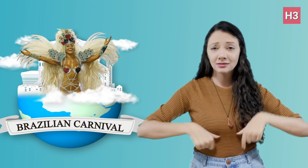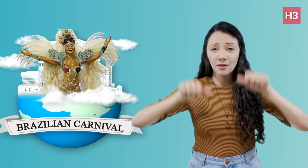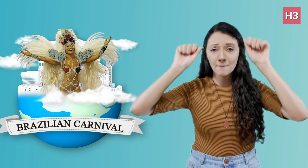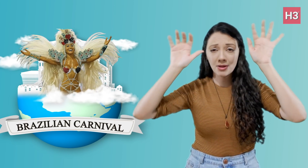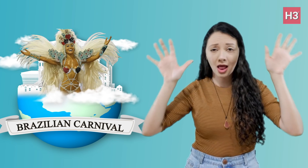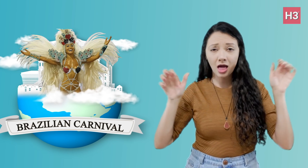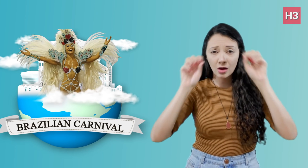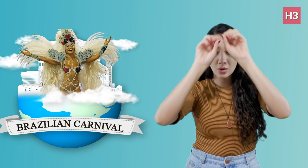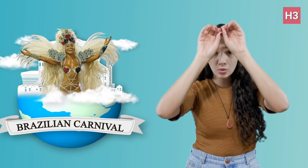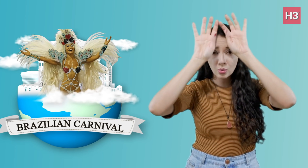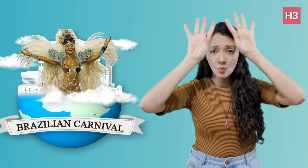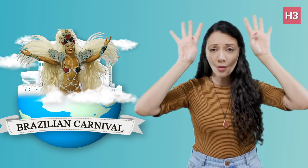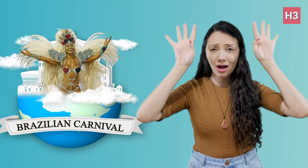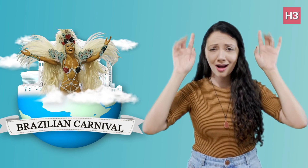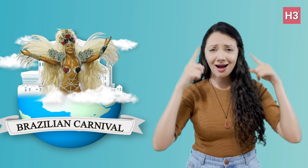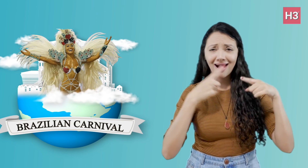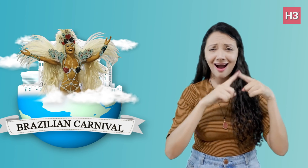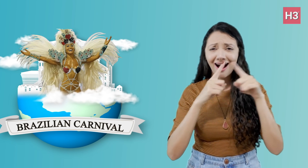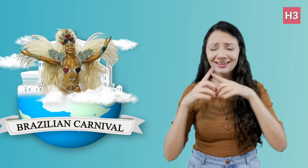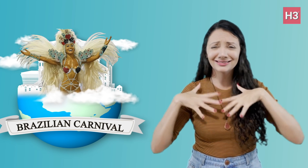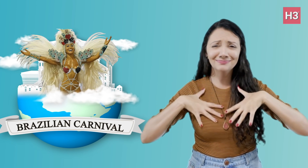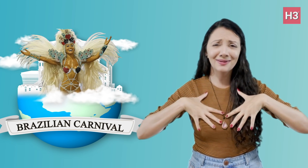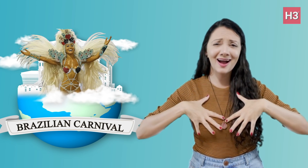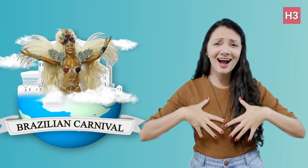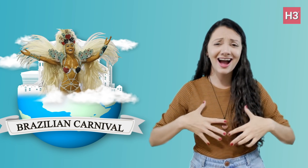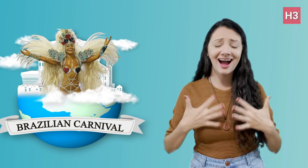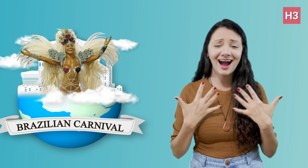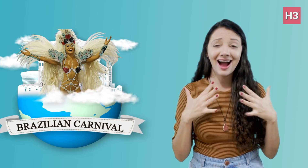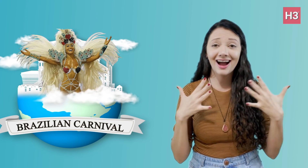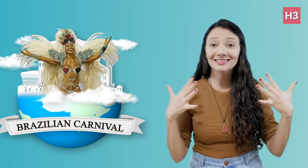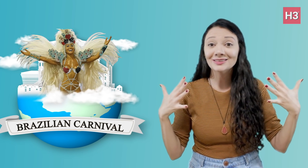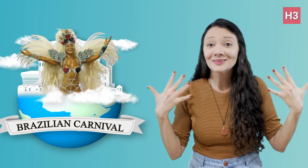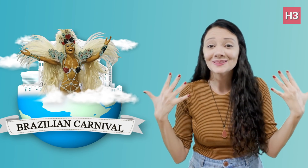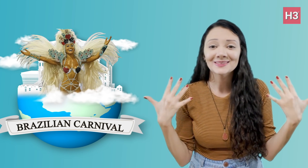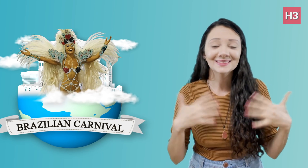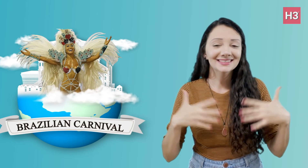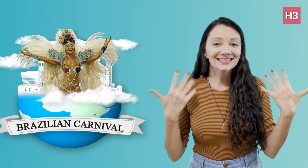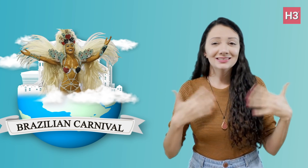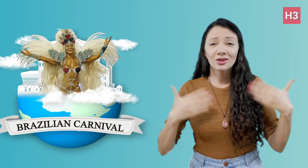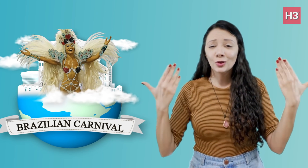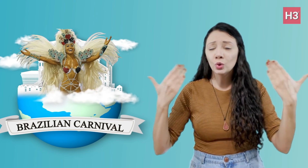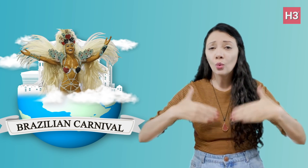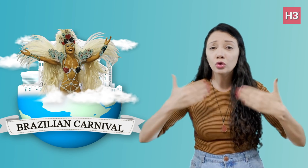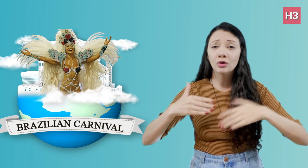that go back to the Portuguese time. Every year, the festival continues